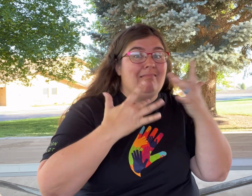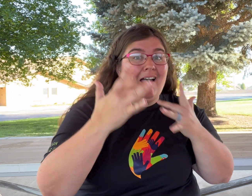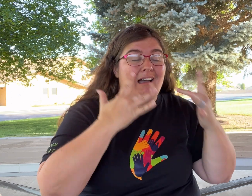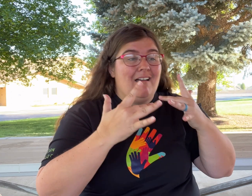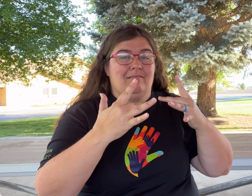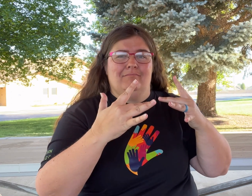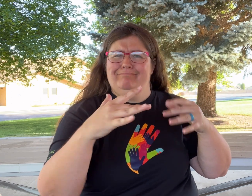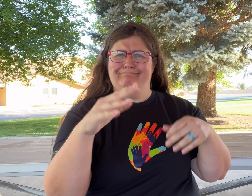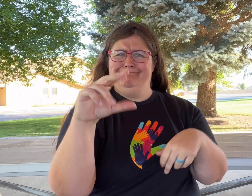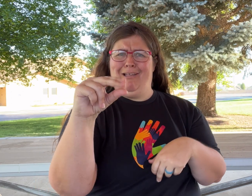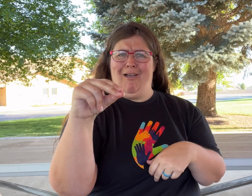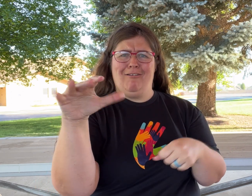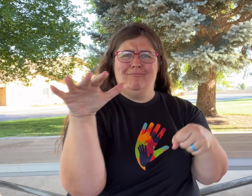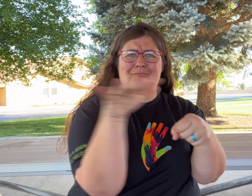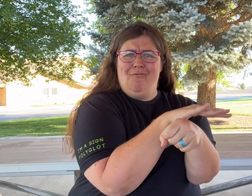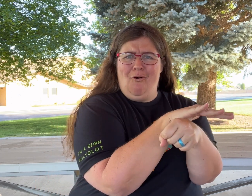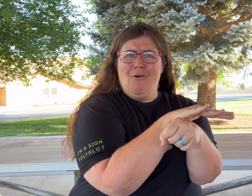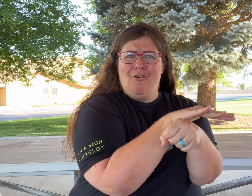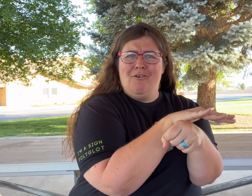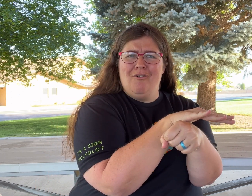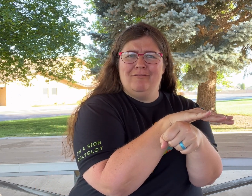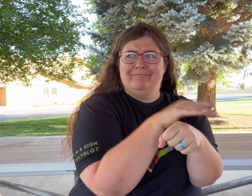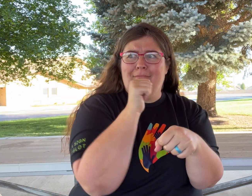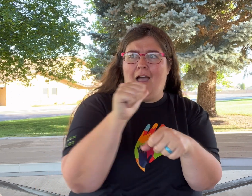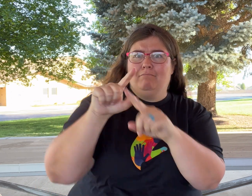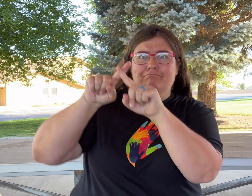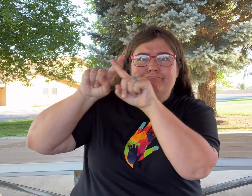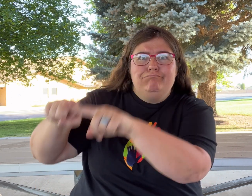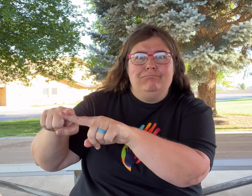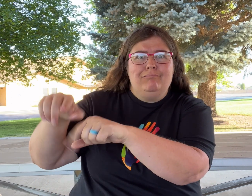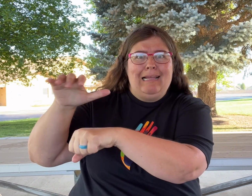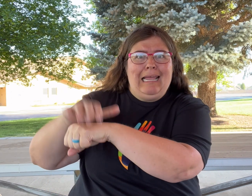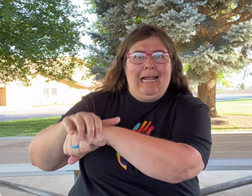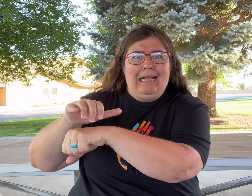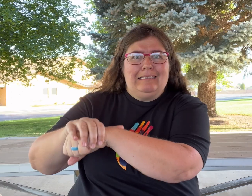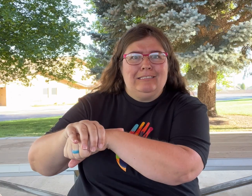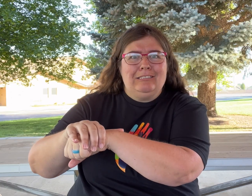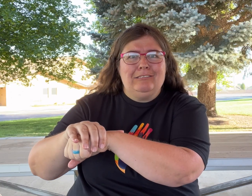isn't lacking. It's a full language. It doesn't have to be reliant on English.